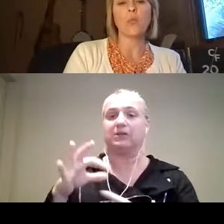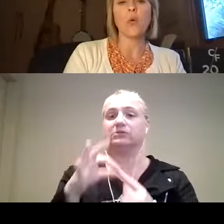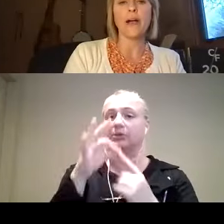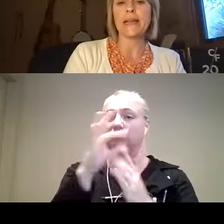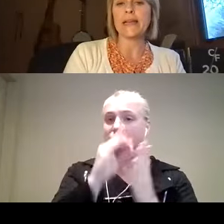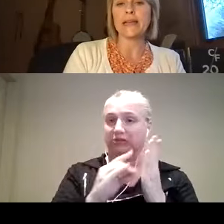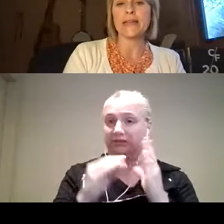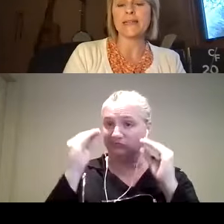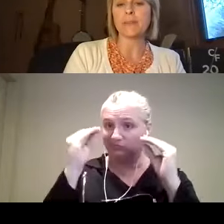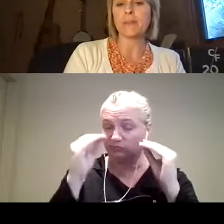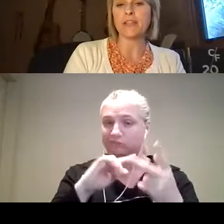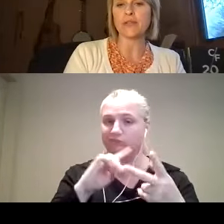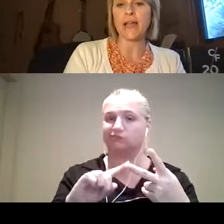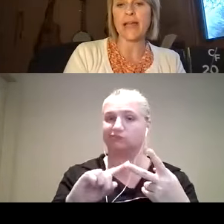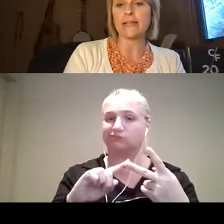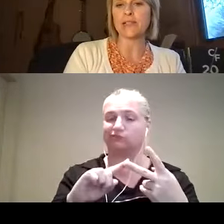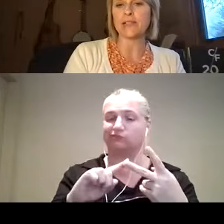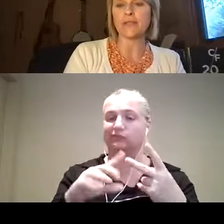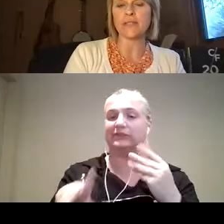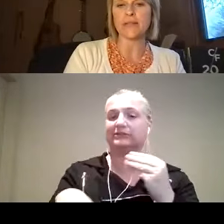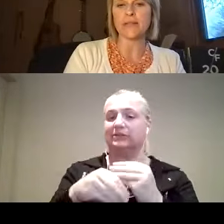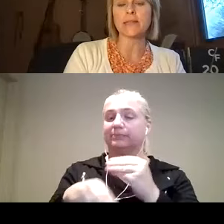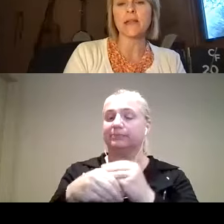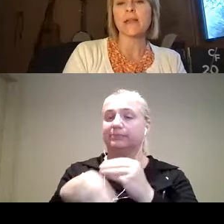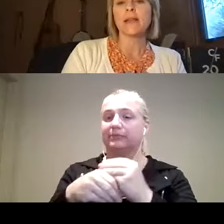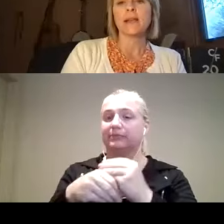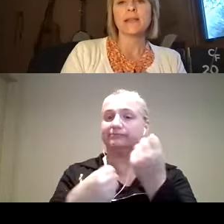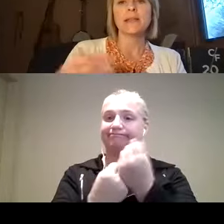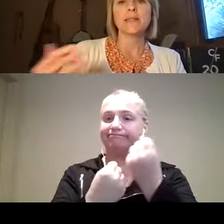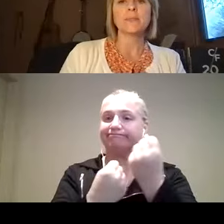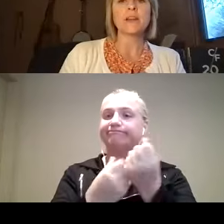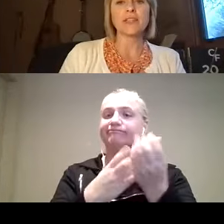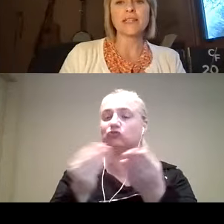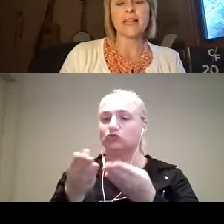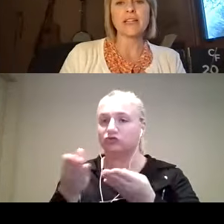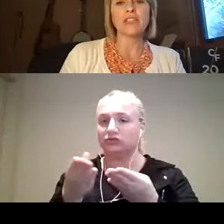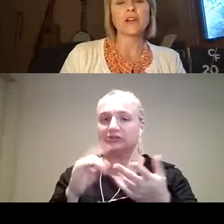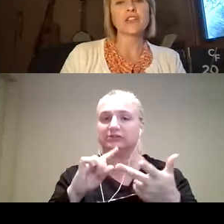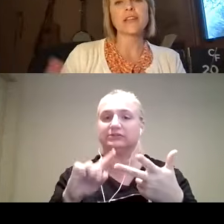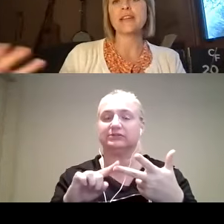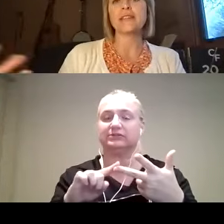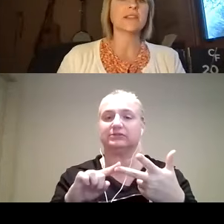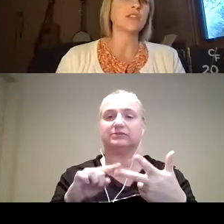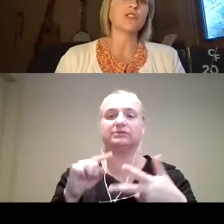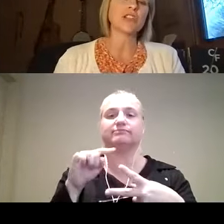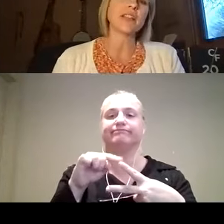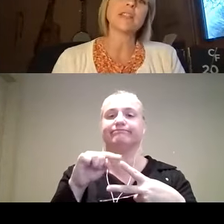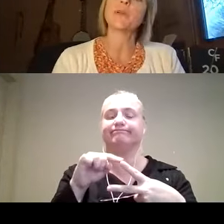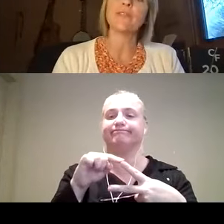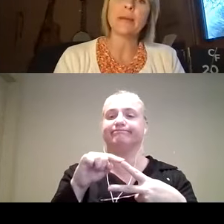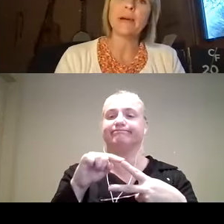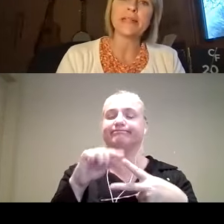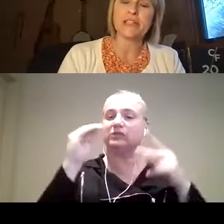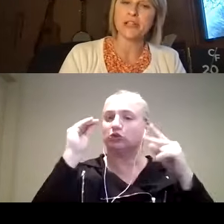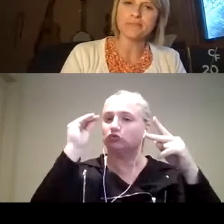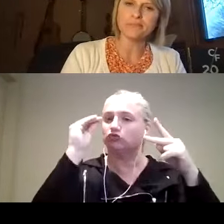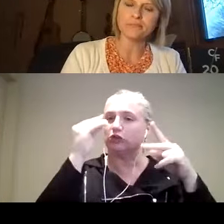One is supplementary aids and services. Specially-designed instruction is the instruction that's provided by a teacher.